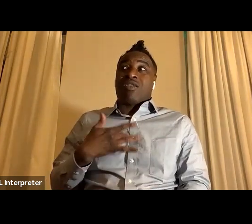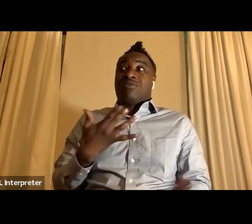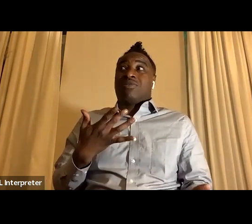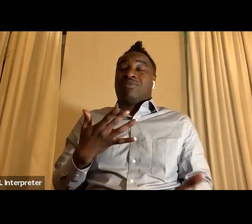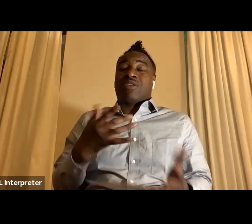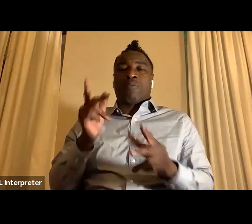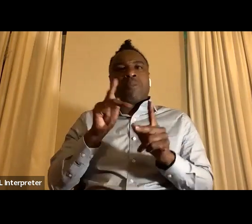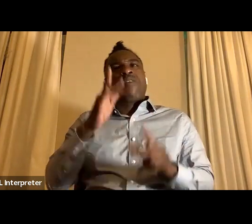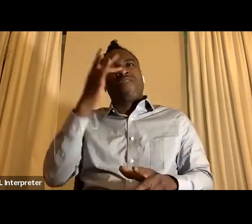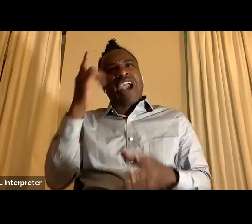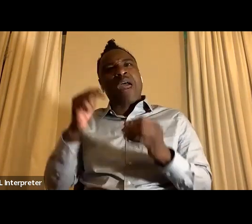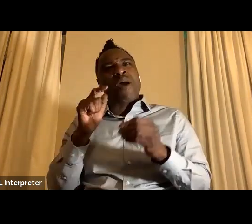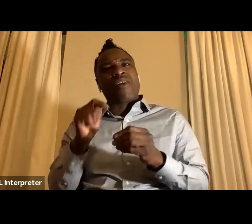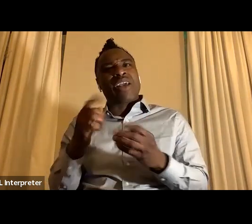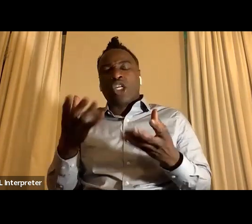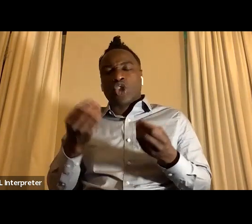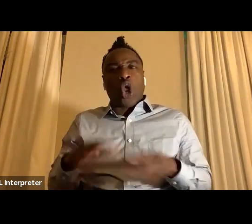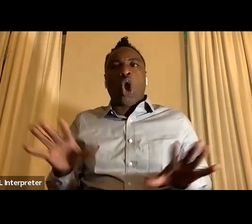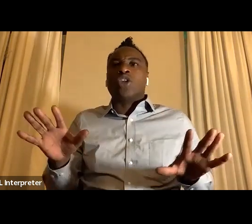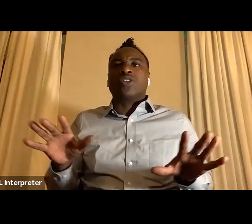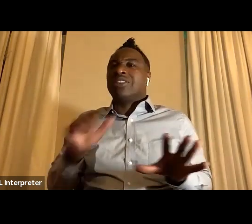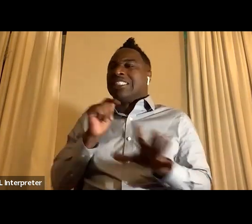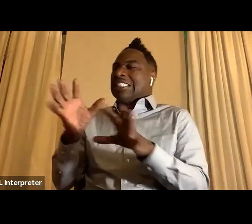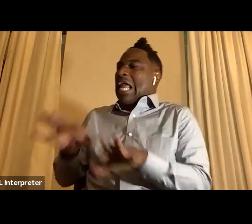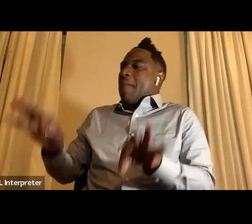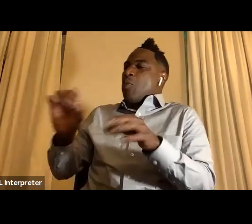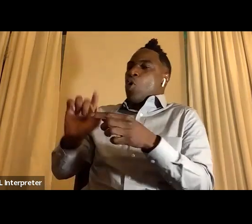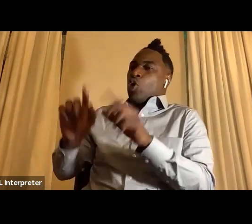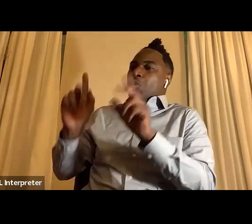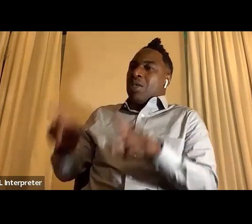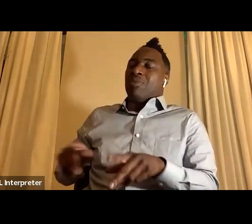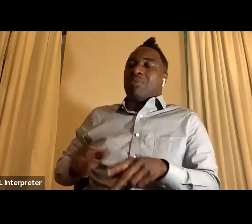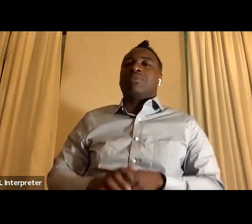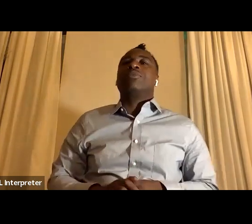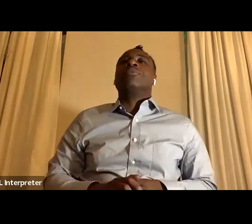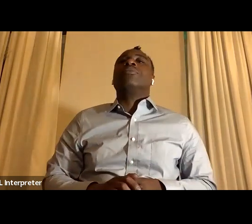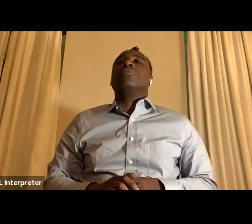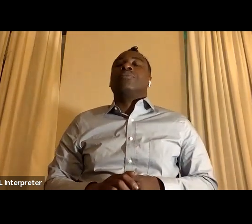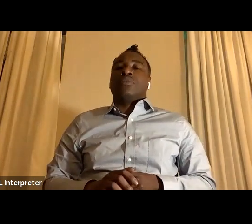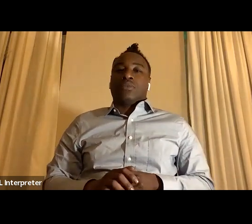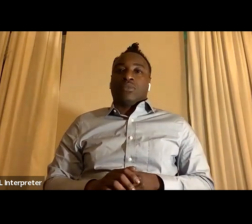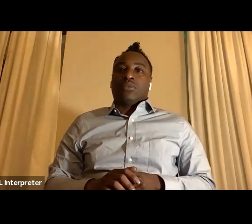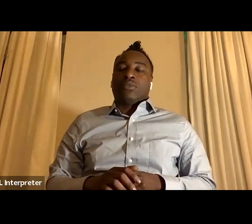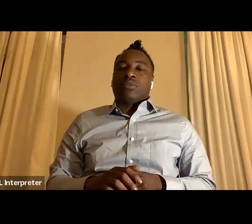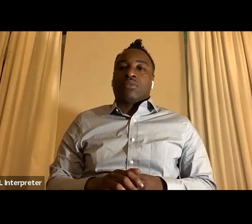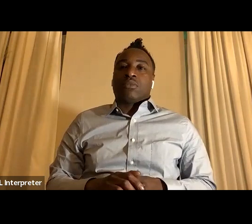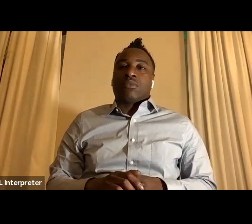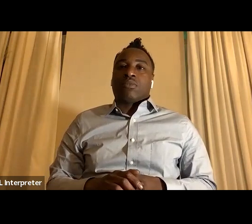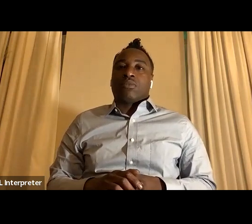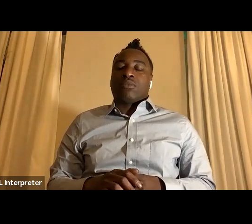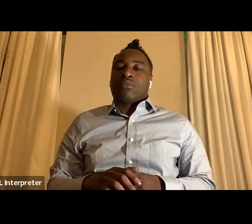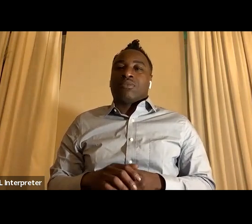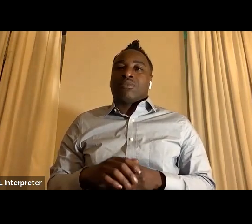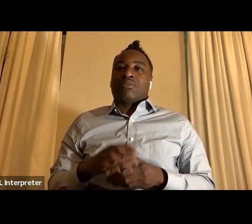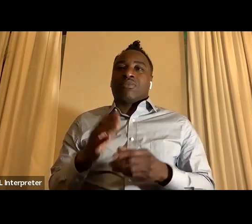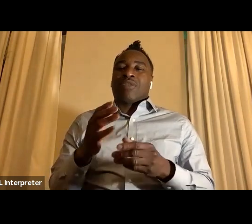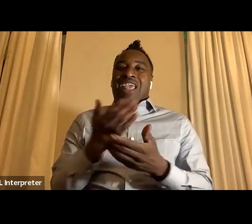it's kind of lost is on the back burner, or the things that are spotlighted in this city don't truly show what the city is.